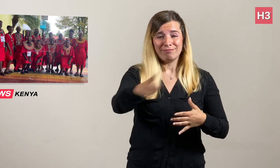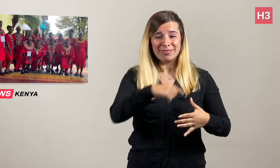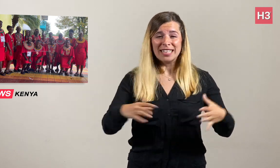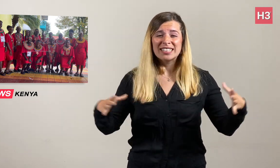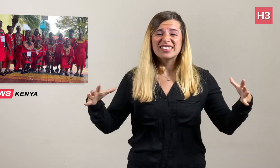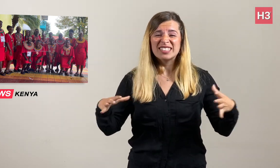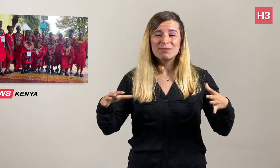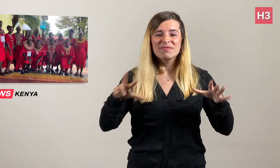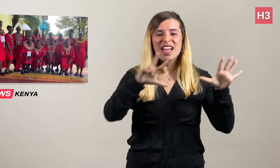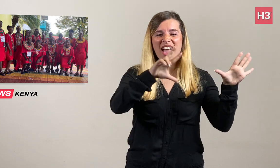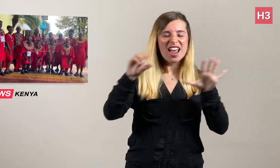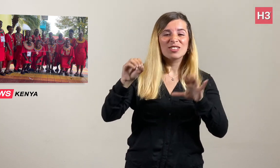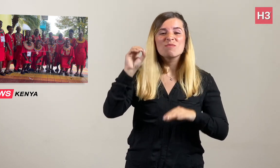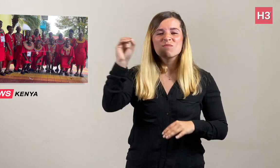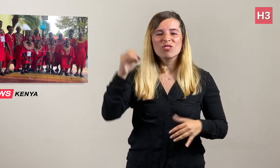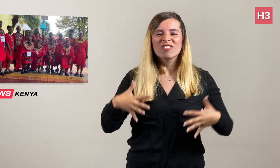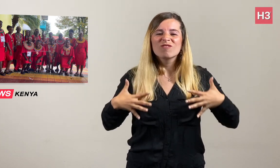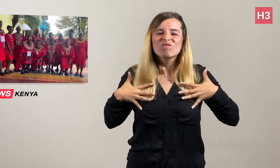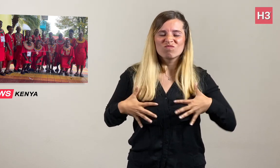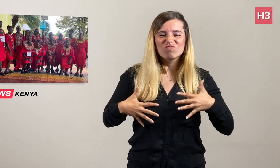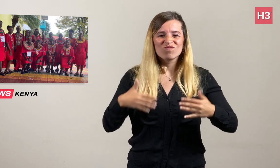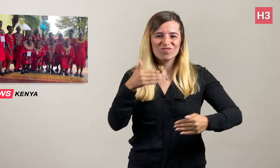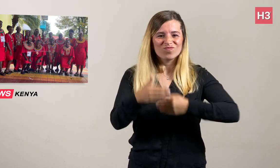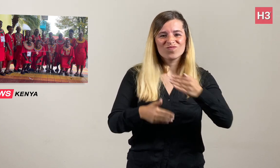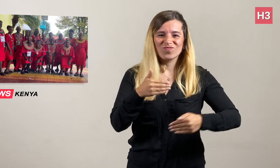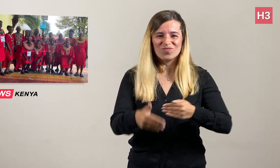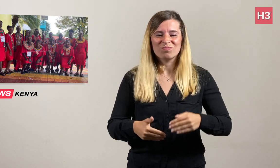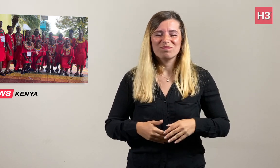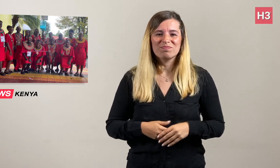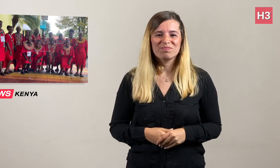For the three weeks we have been in camp,